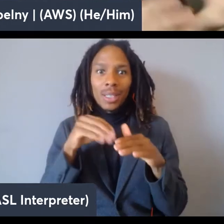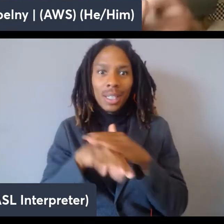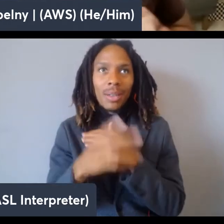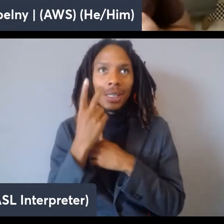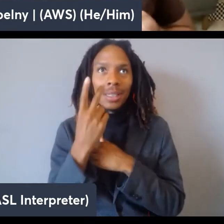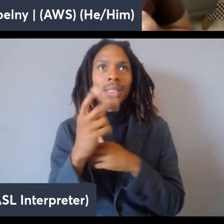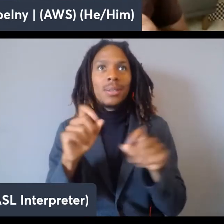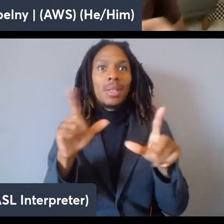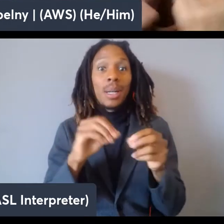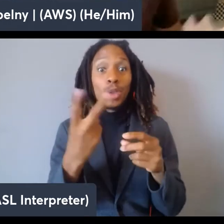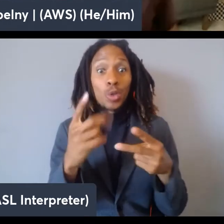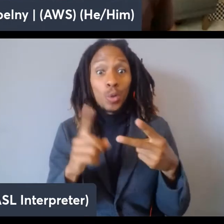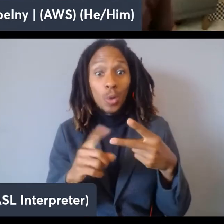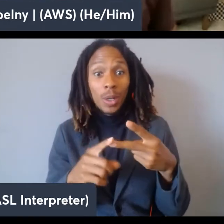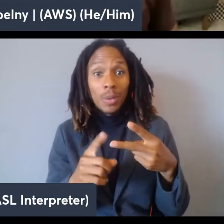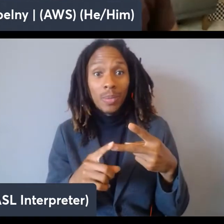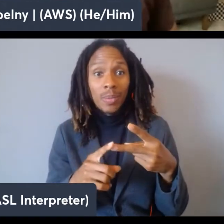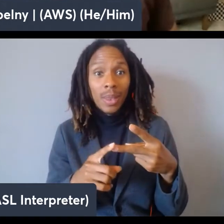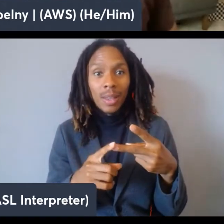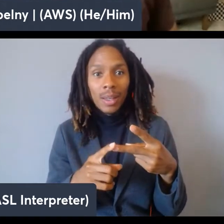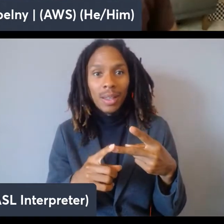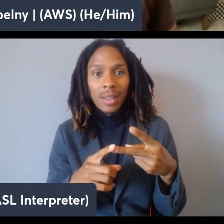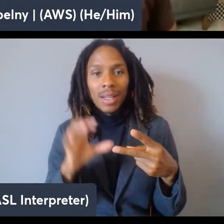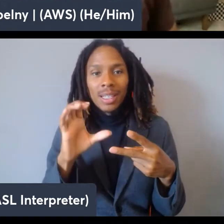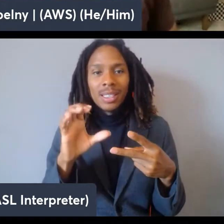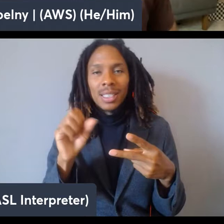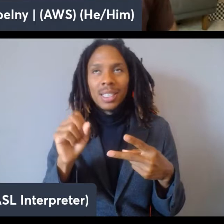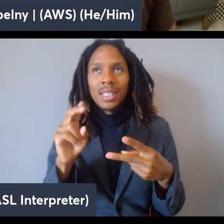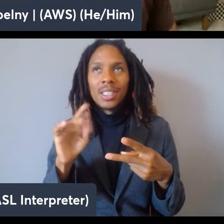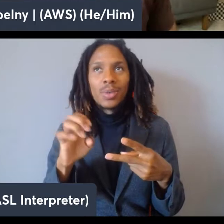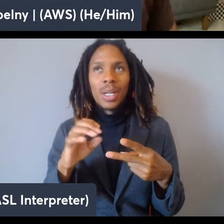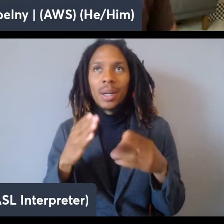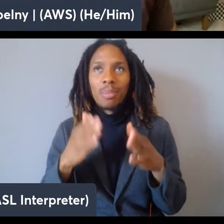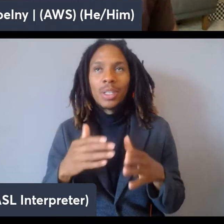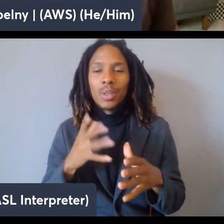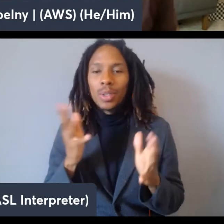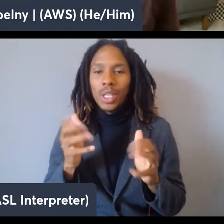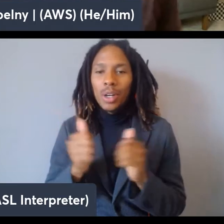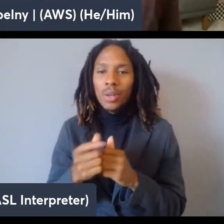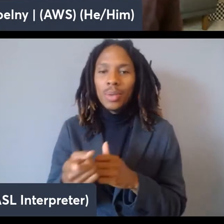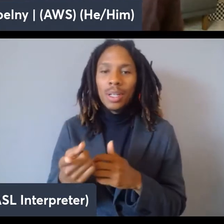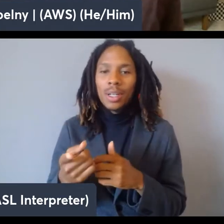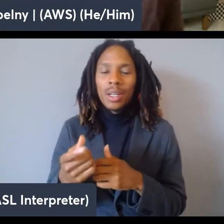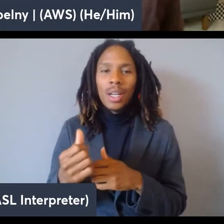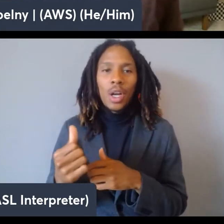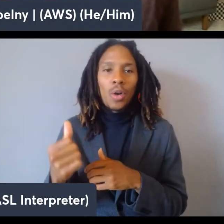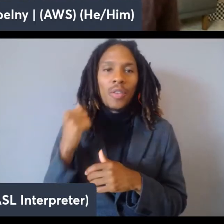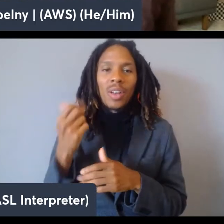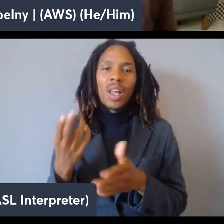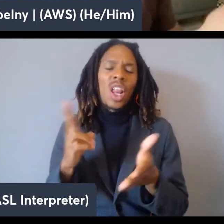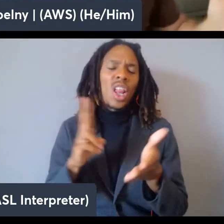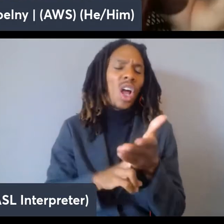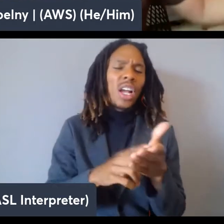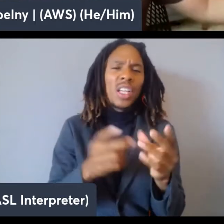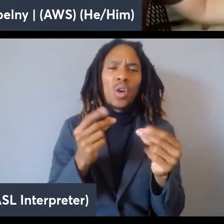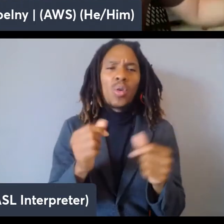Number two, the C-suite person that we're talking to refused to log into QuickSight. They just said, "I don't know what this is,